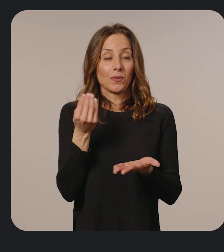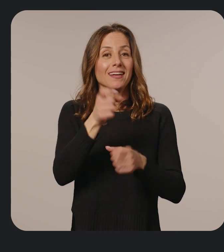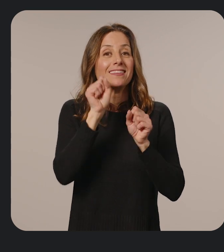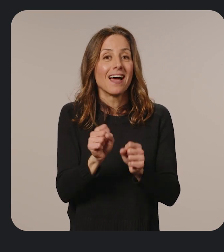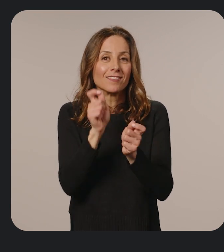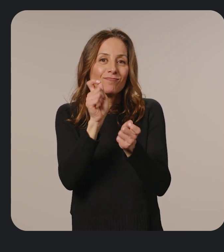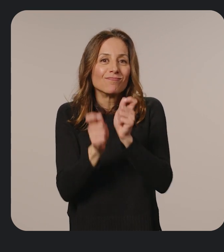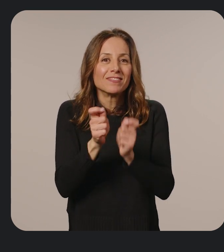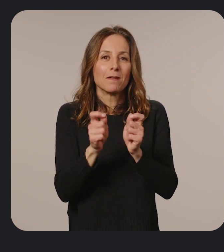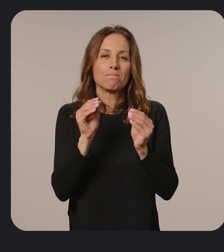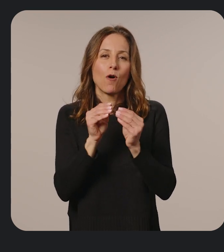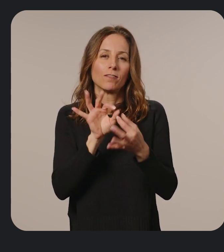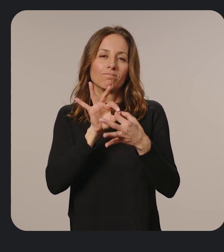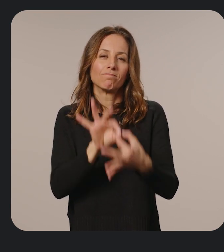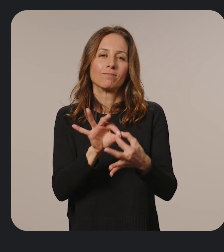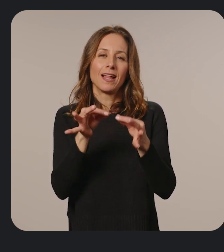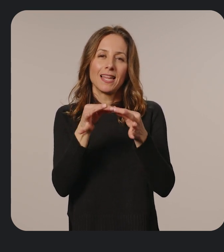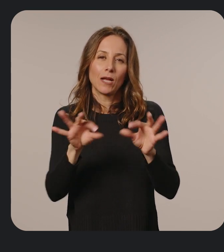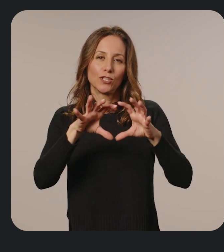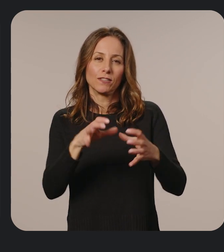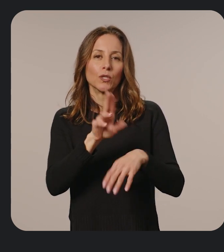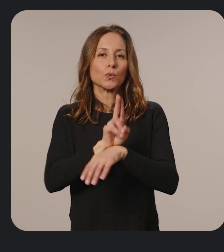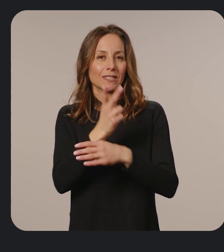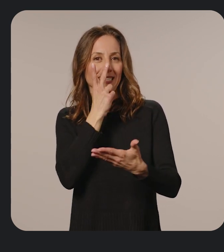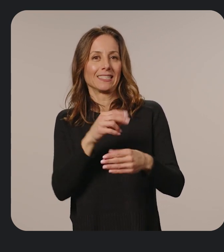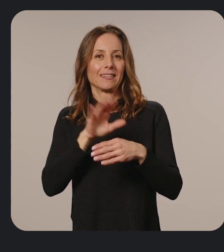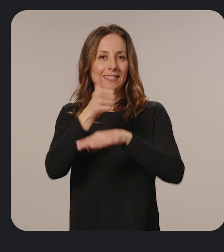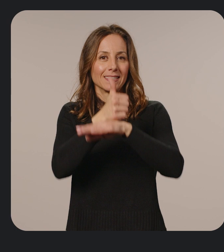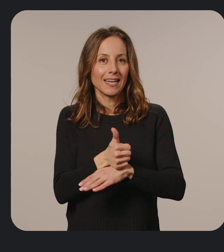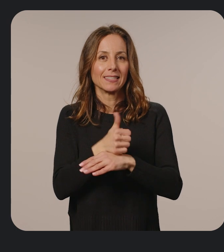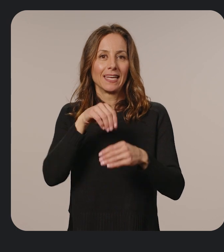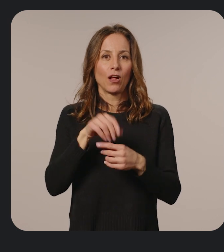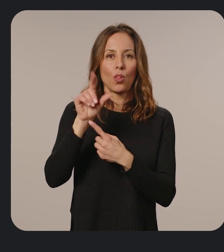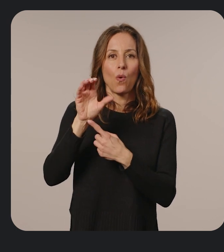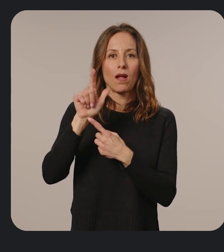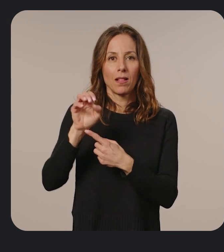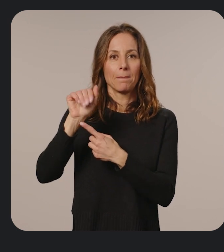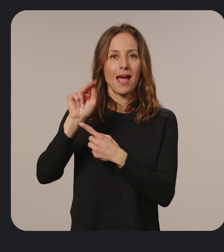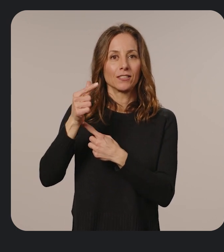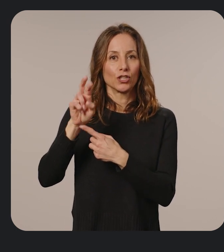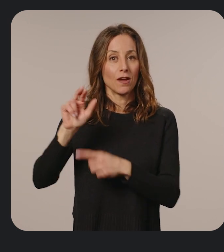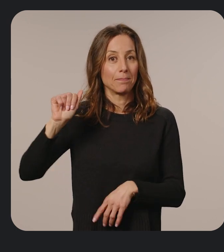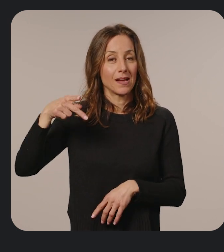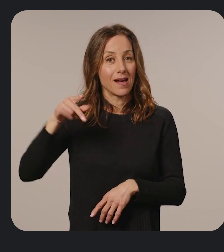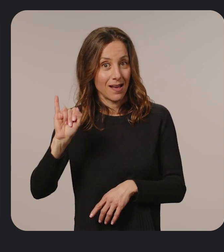And then, in Android 14, you can configure a more relevant set of languages that a user sees in their settings using